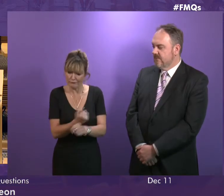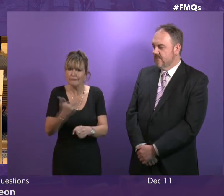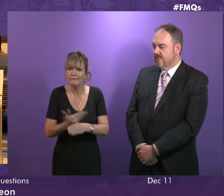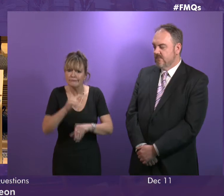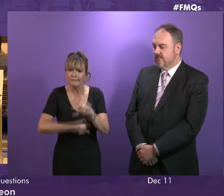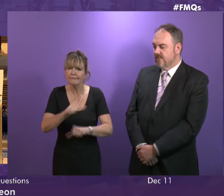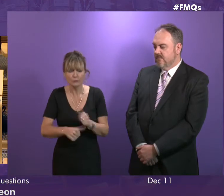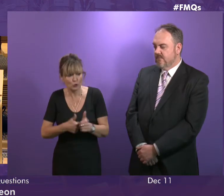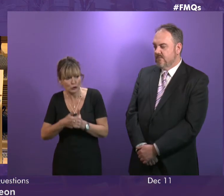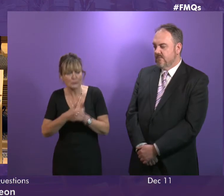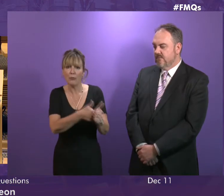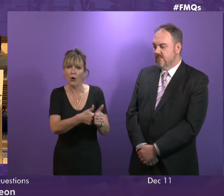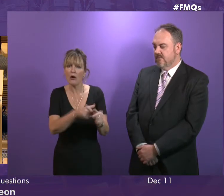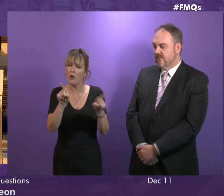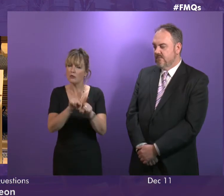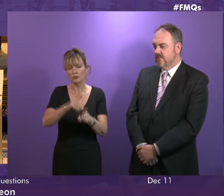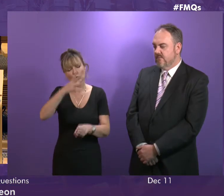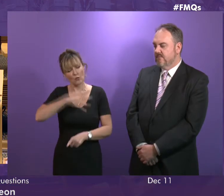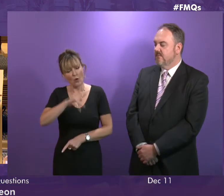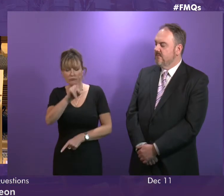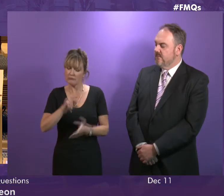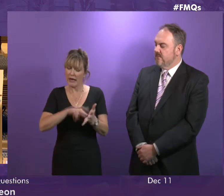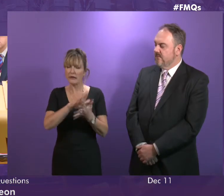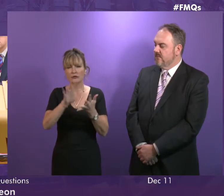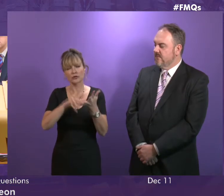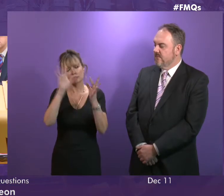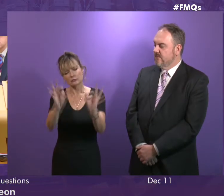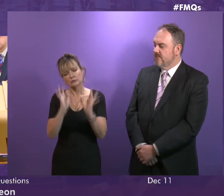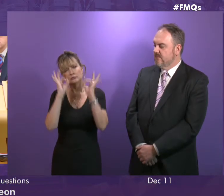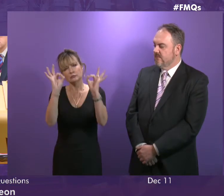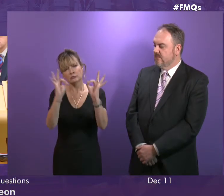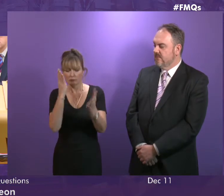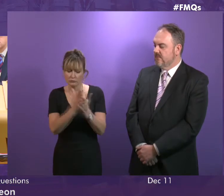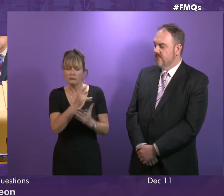of the jewel in the crown of the Scottish national health service, which is primary care.